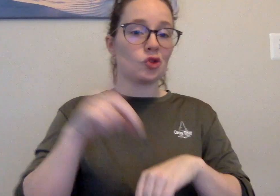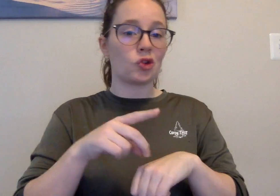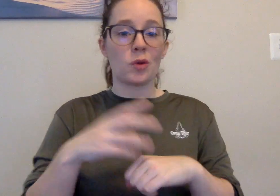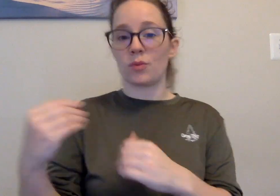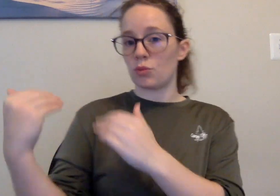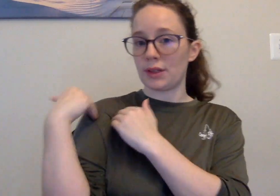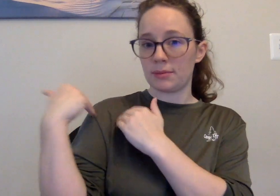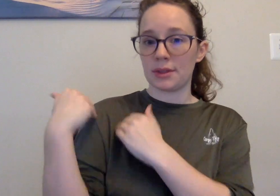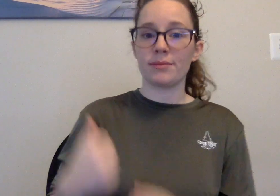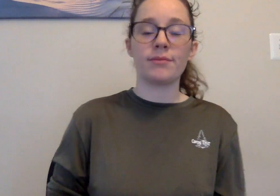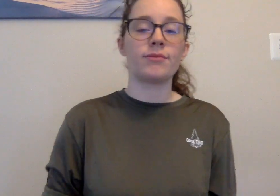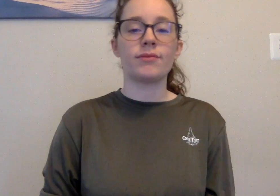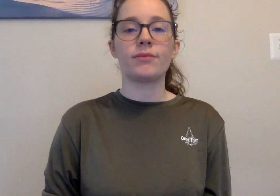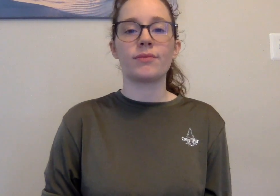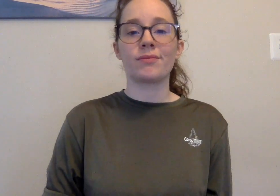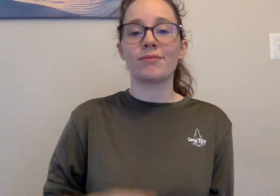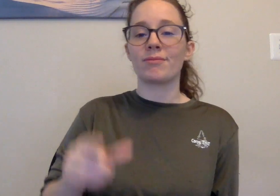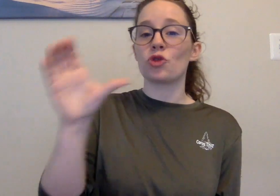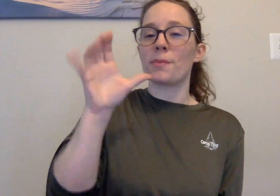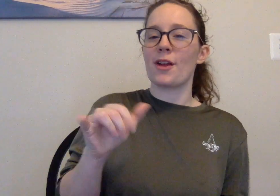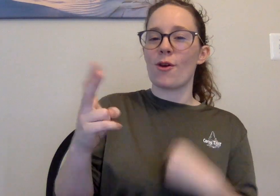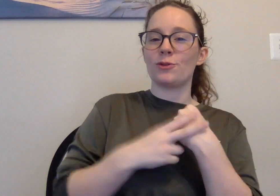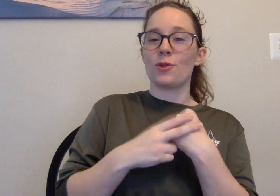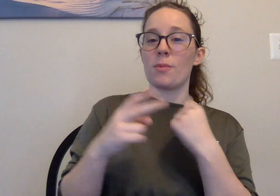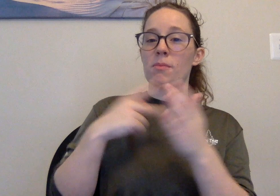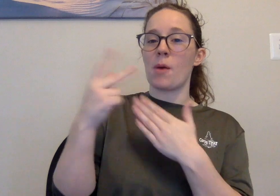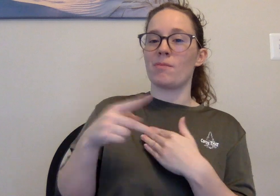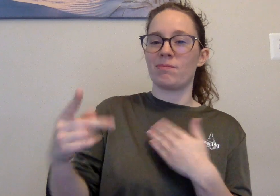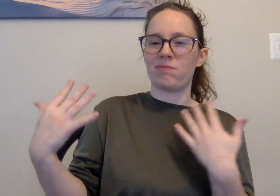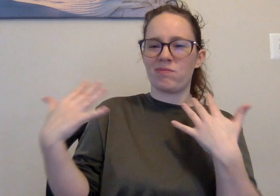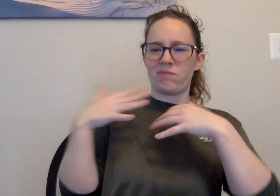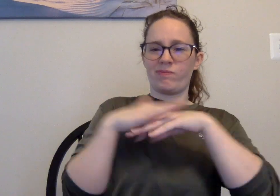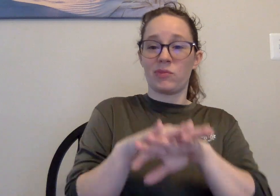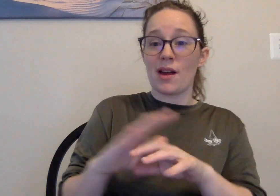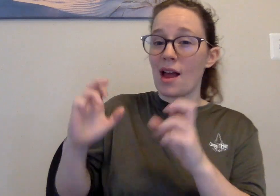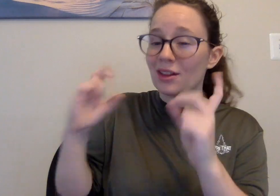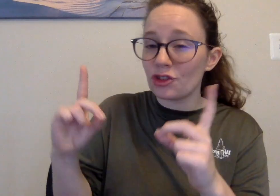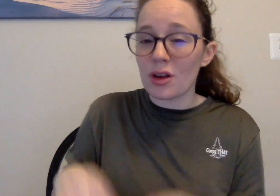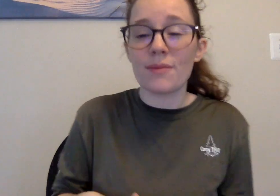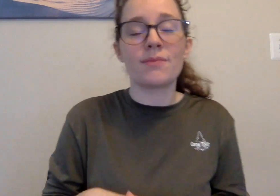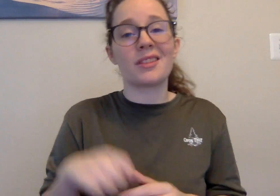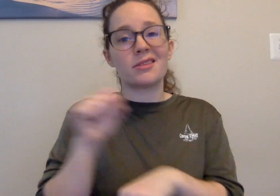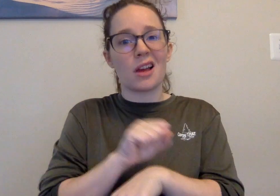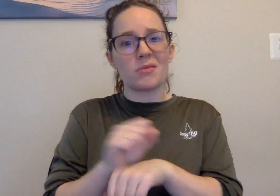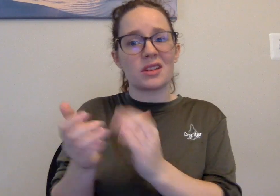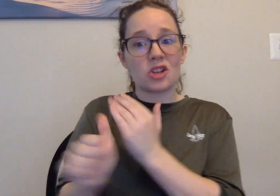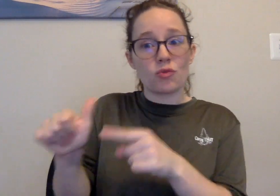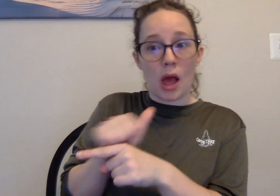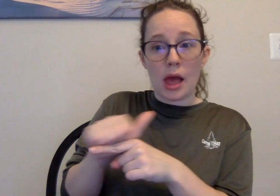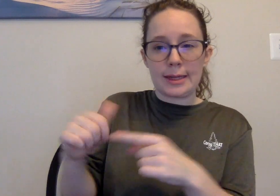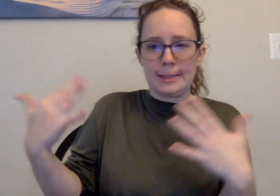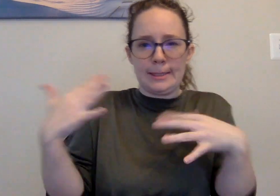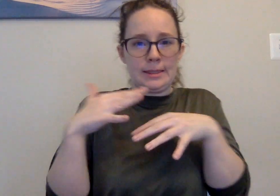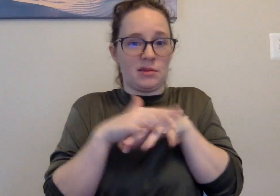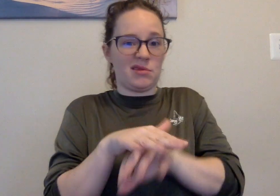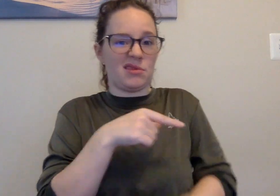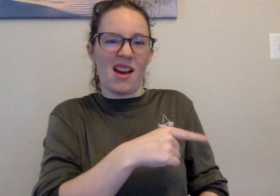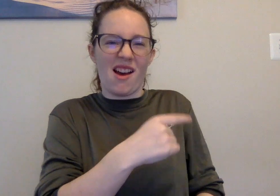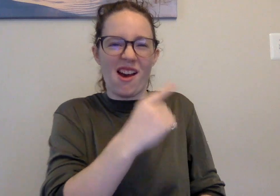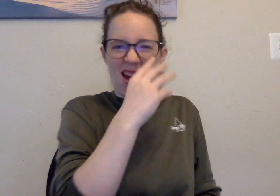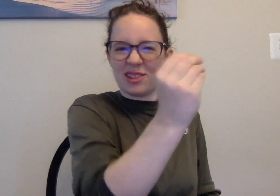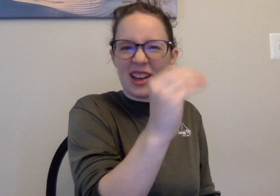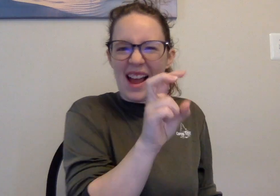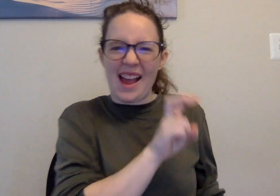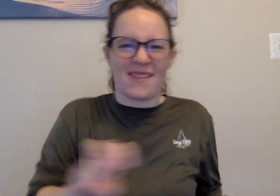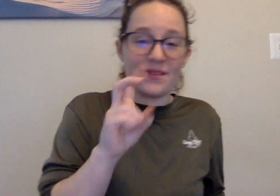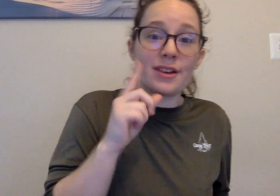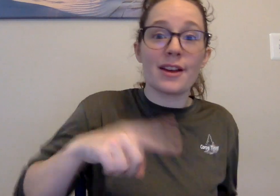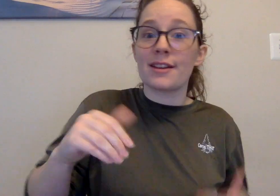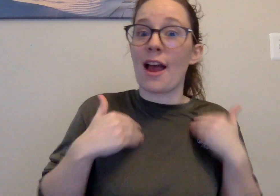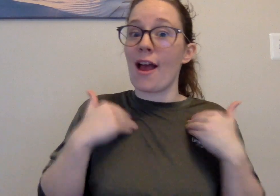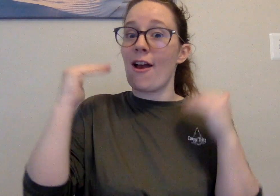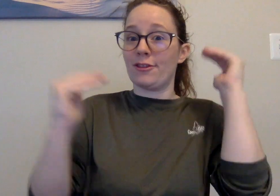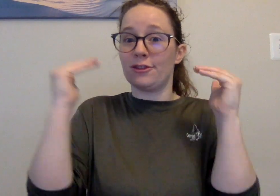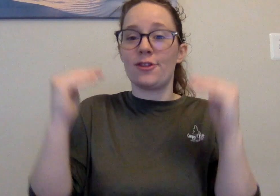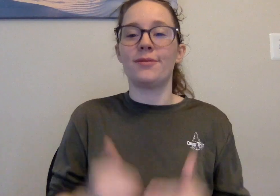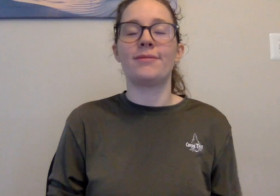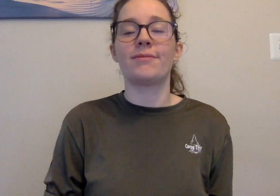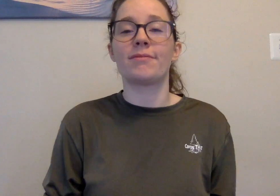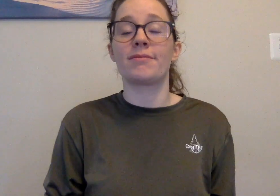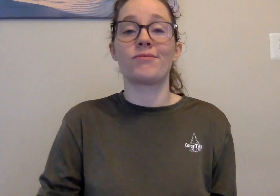For duties and responsibilities, CorpsTHAT Conservation Corp program combines education and job skill training with outdoor adventure for young adults